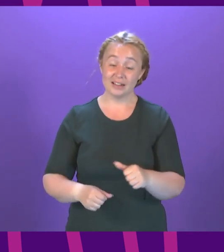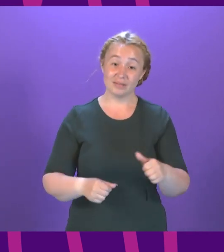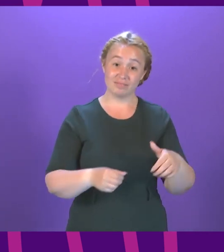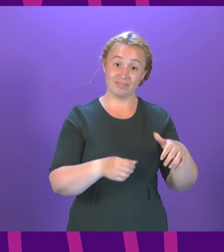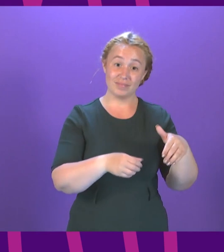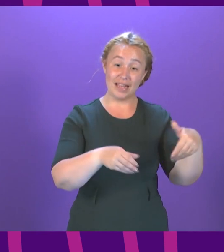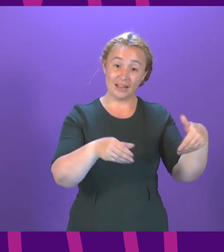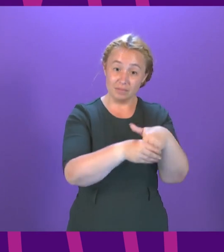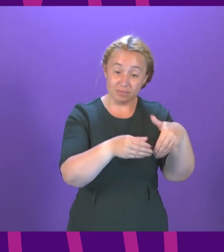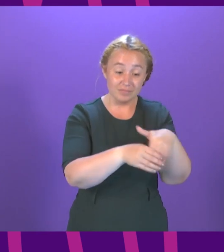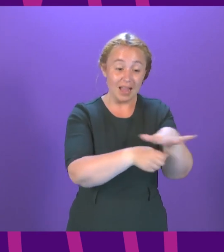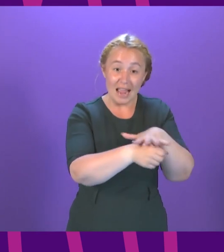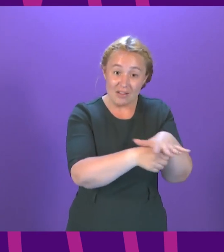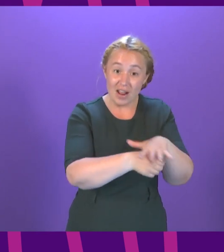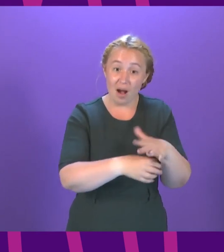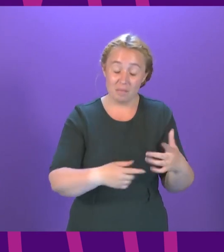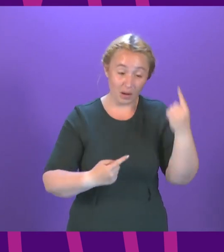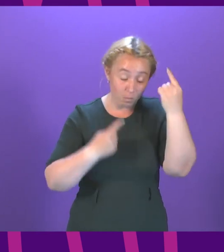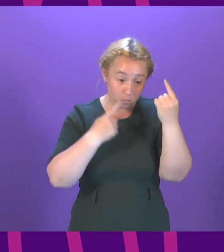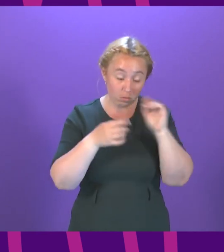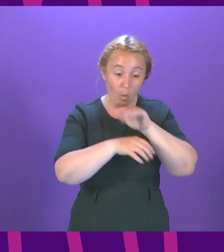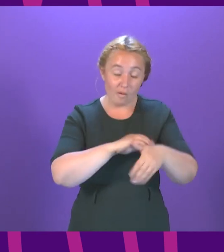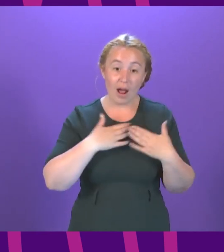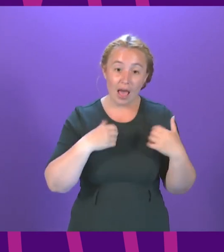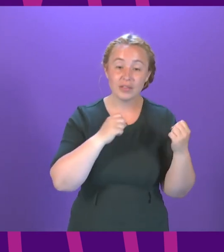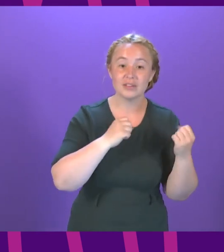First Minister. However, it is not consistent to be concerned about pressure on our health service